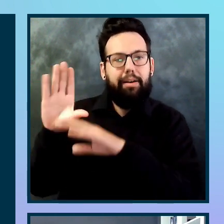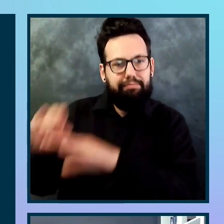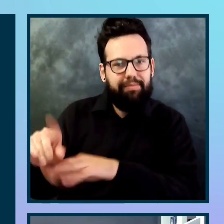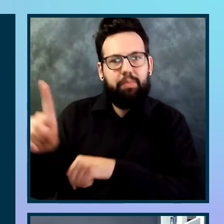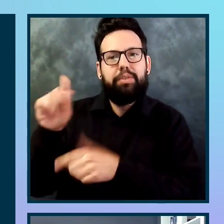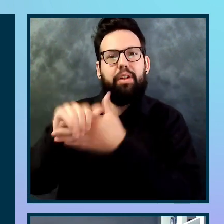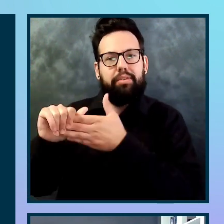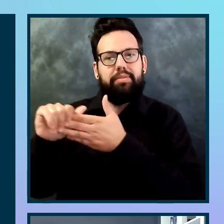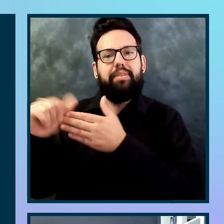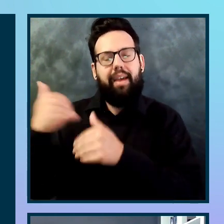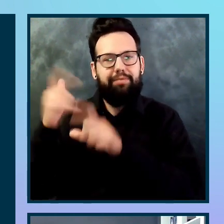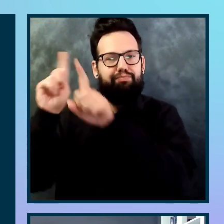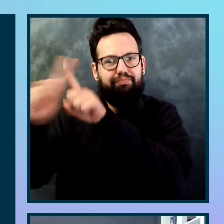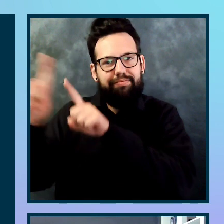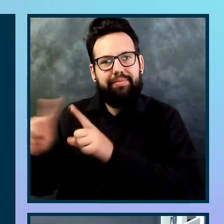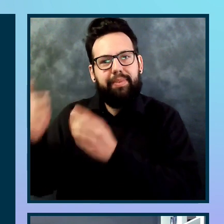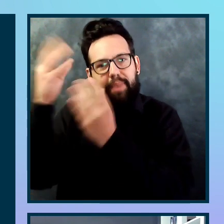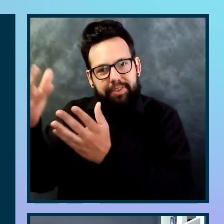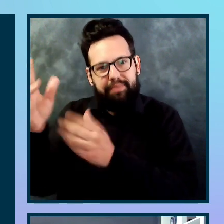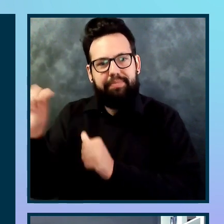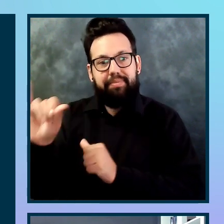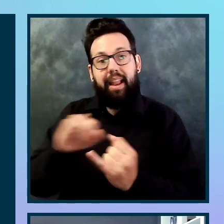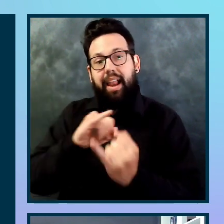And then there is a word that says, See More Results.